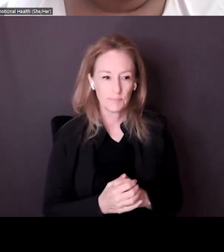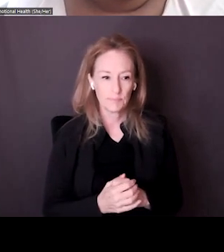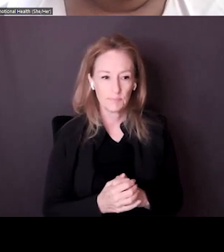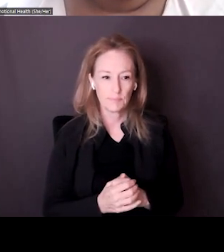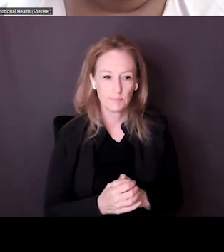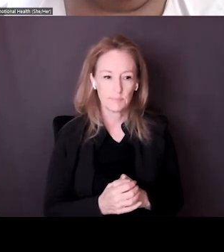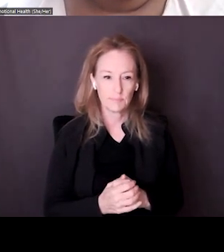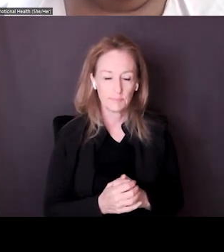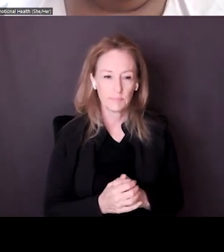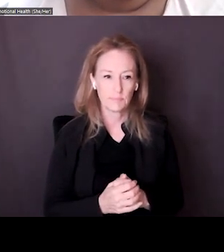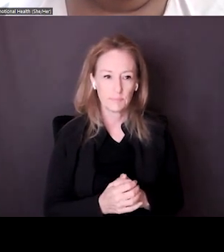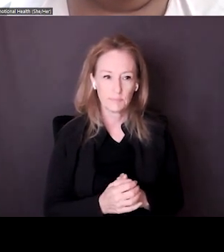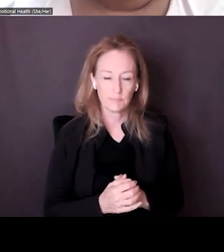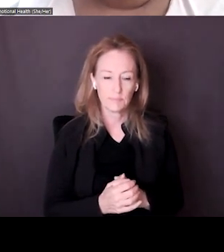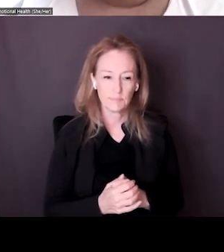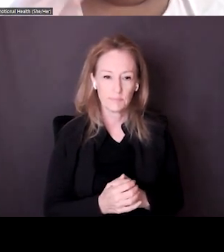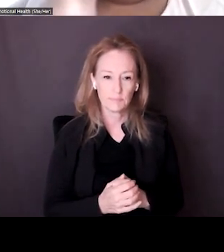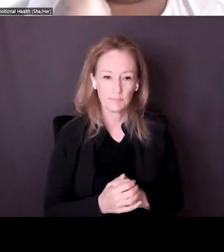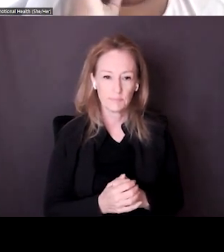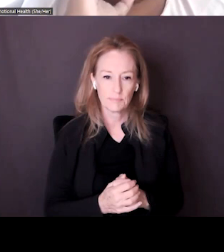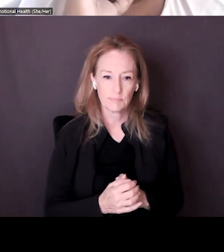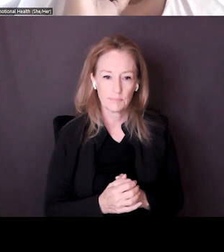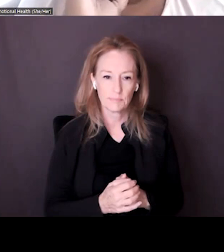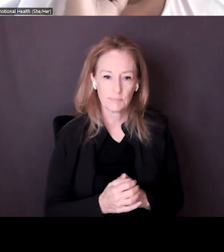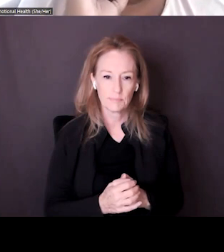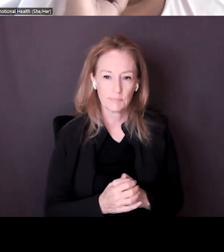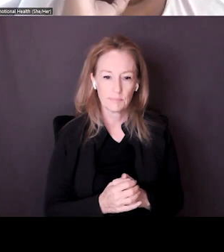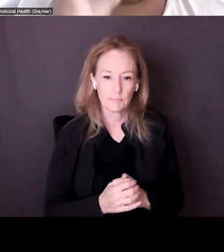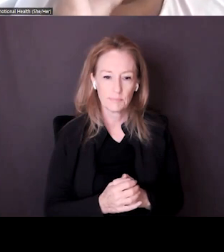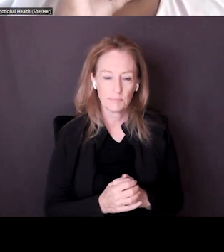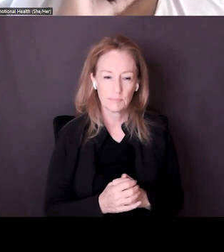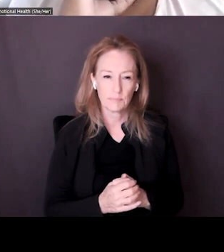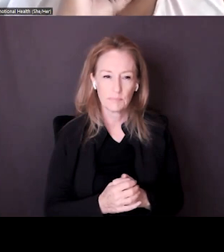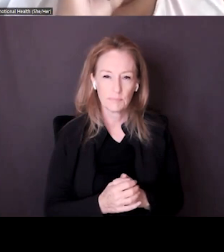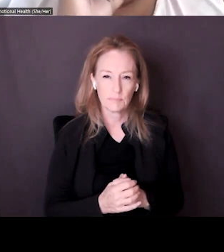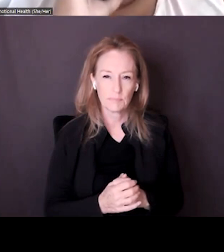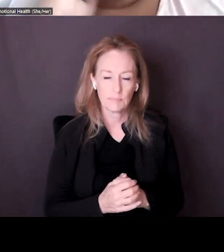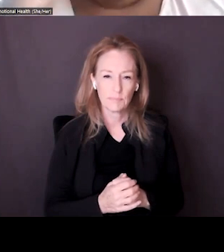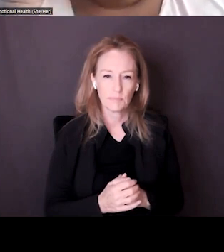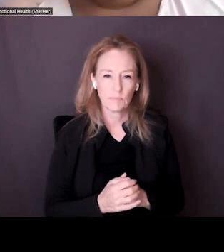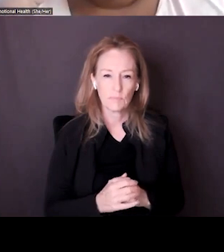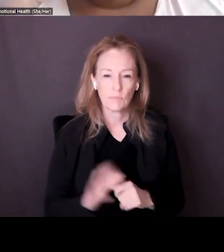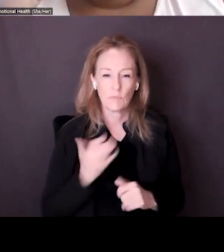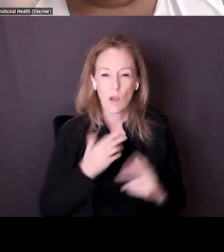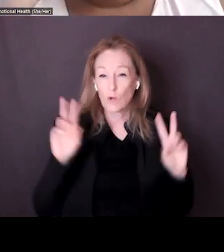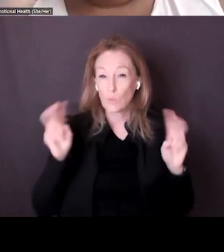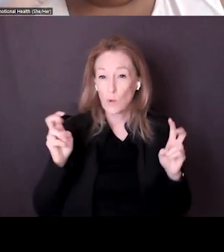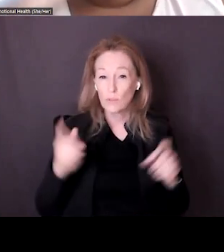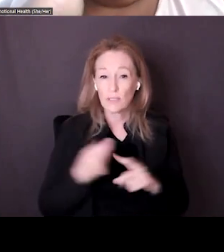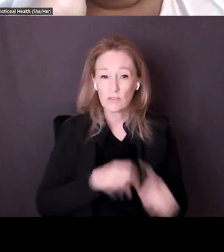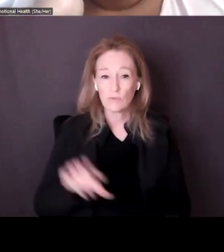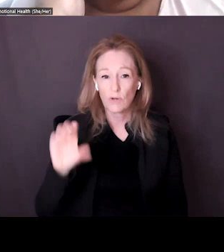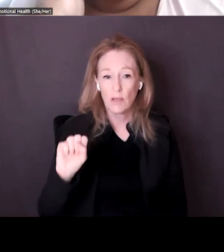BELIEVE OUR QUOTE TODAY COMES FROM SHELBY ROWE, WHO MANY OF